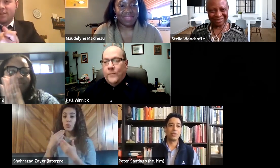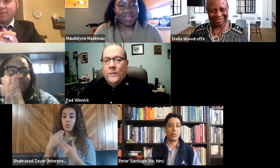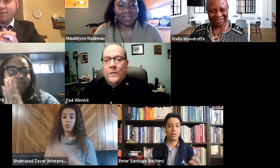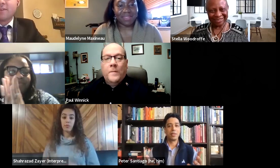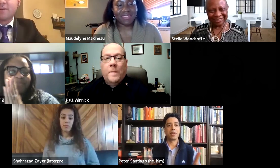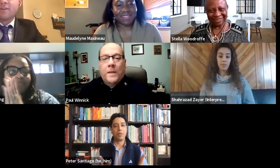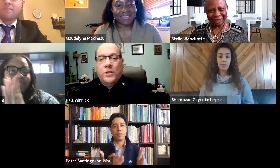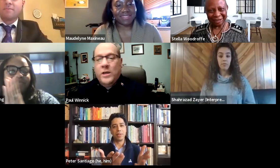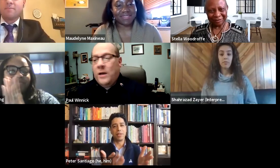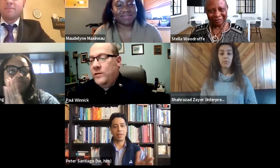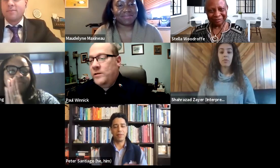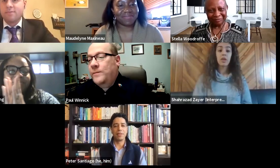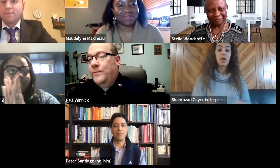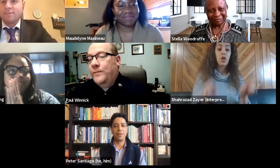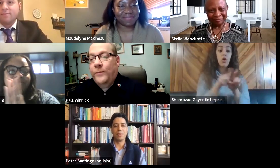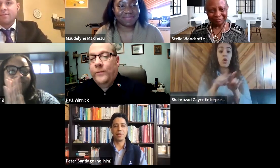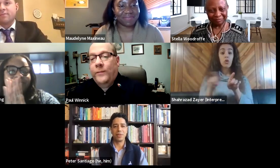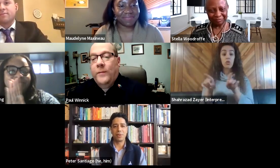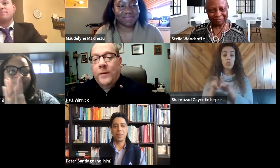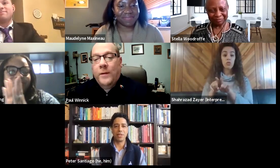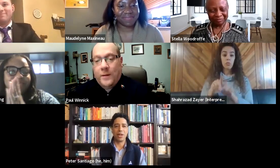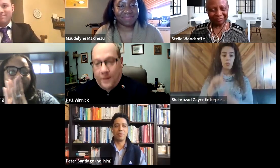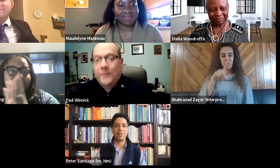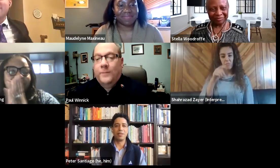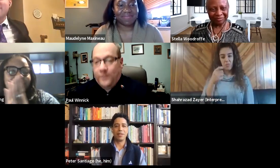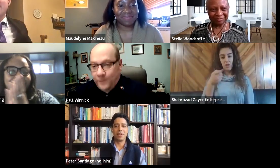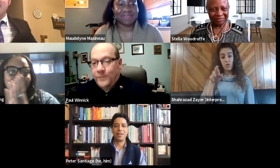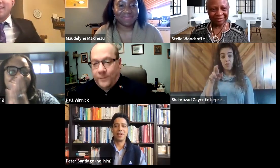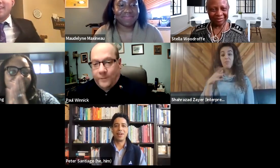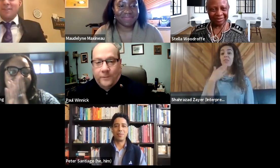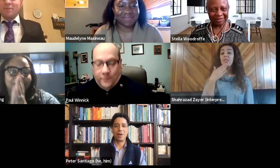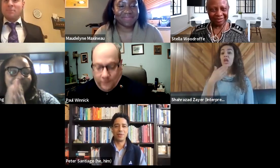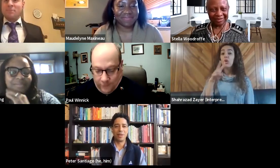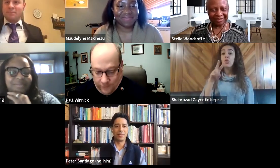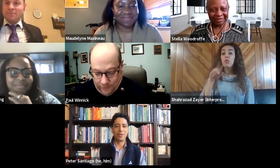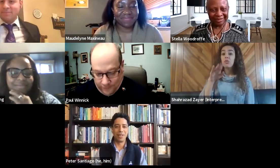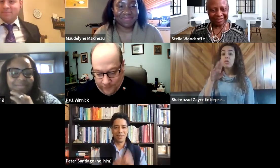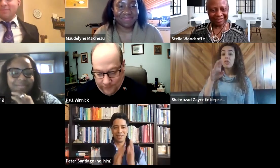I also wanted to take a moment to thank Vinson for doing such a great job as our moderator today.